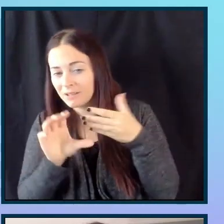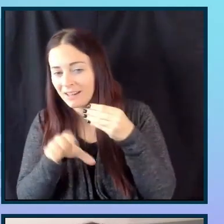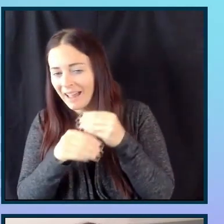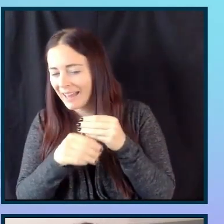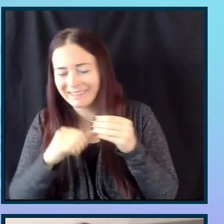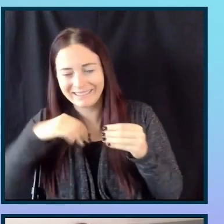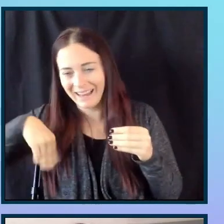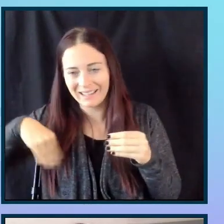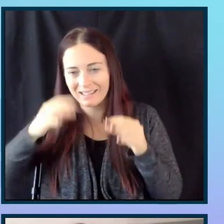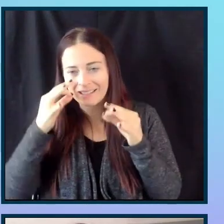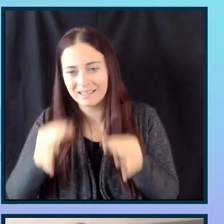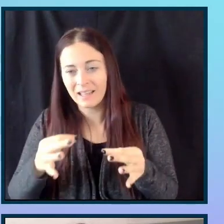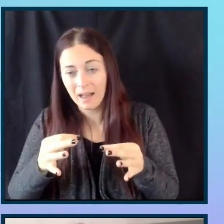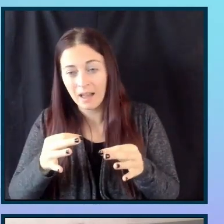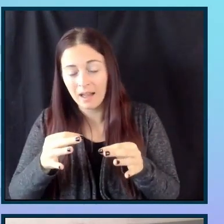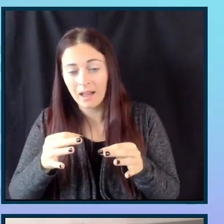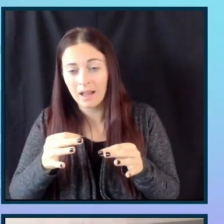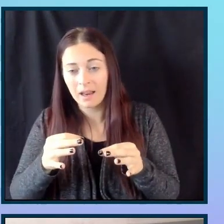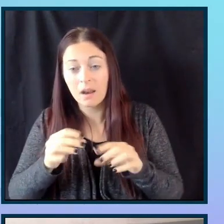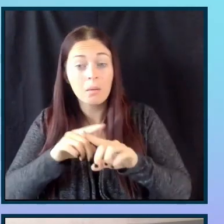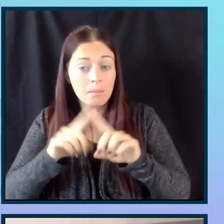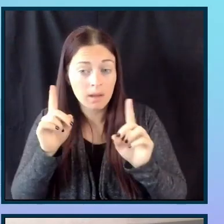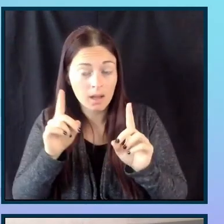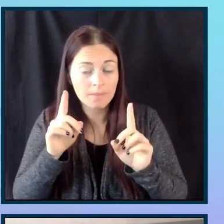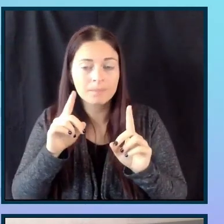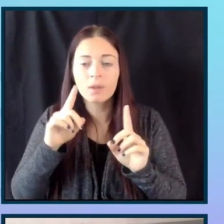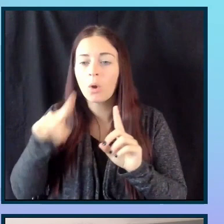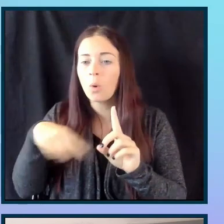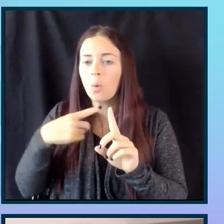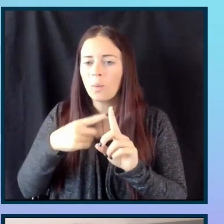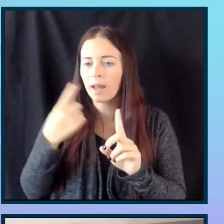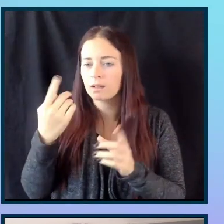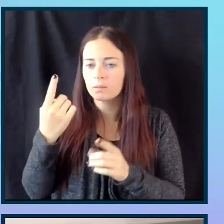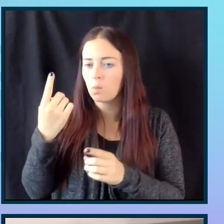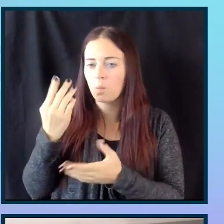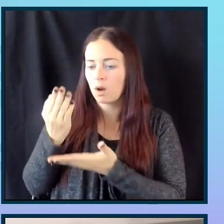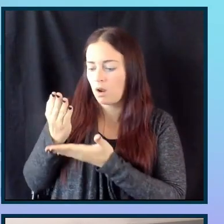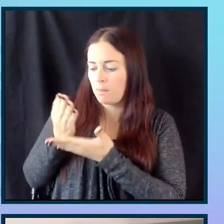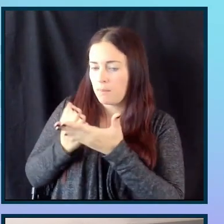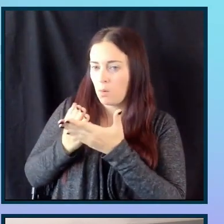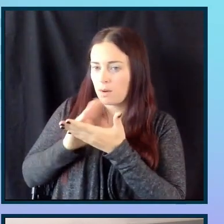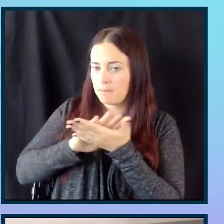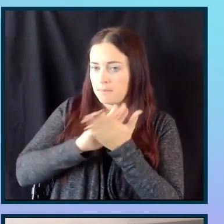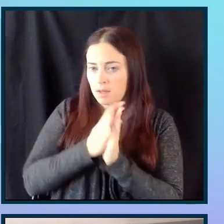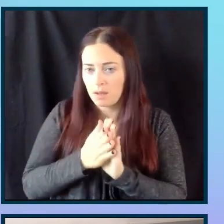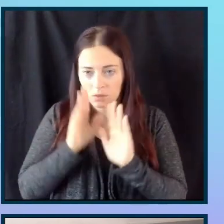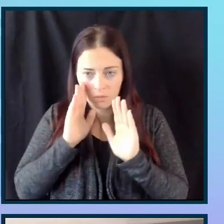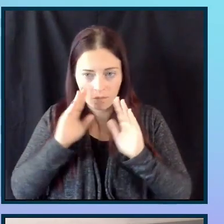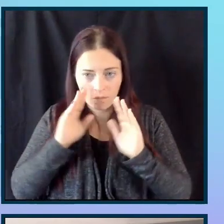Which is that when a component becomes focused a focus indicator must be visible.